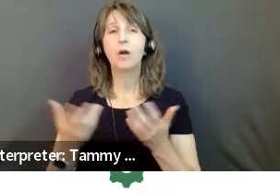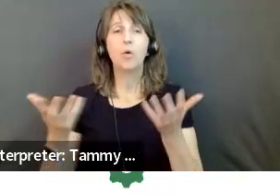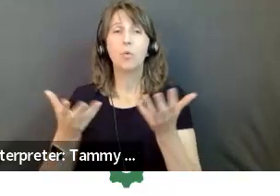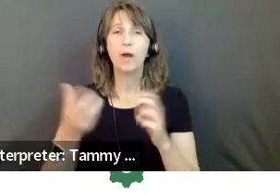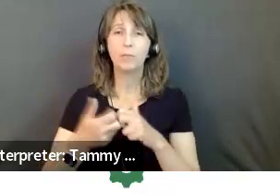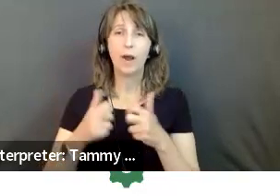We've already begun drafting, with the, we actually used the art group since that group was already together.